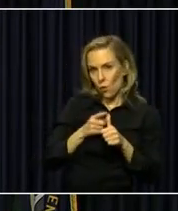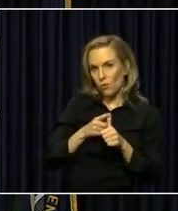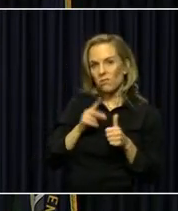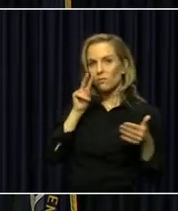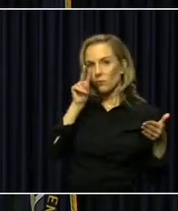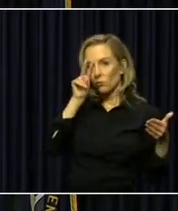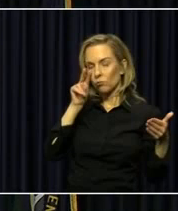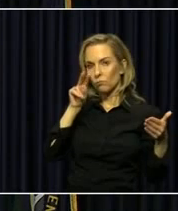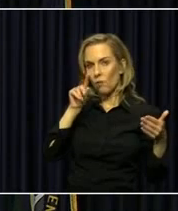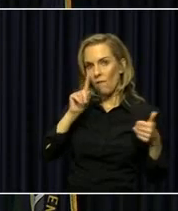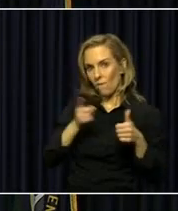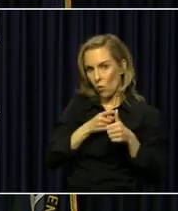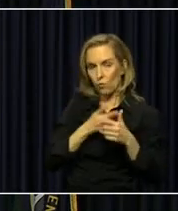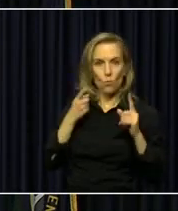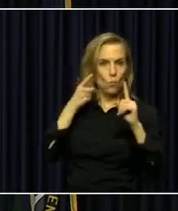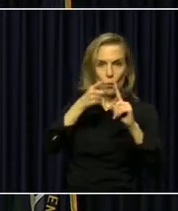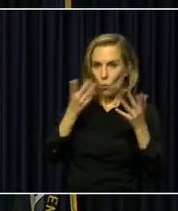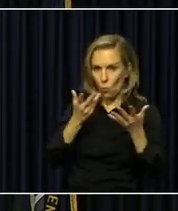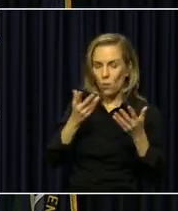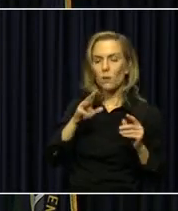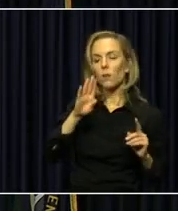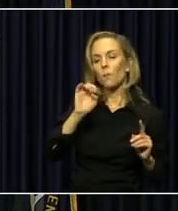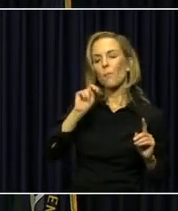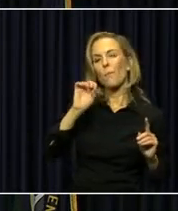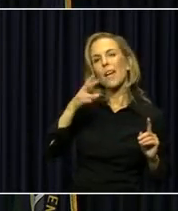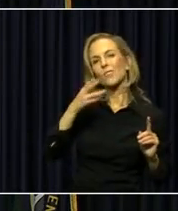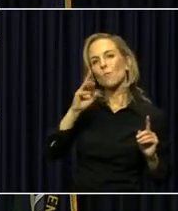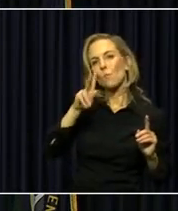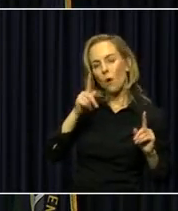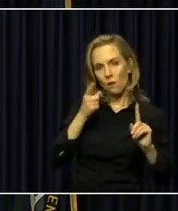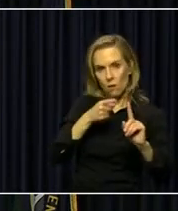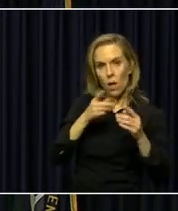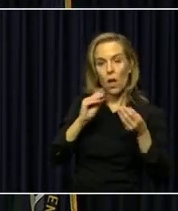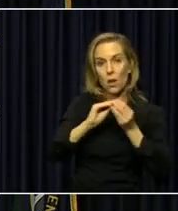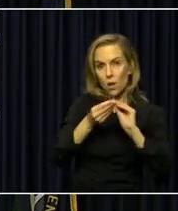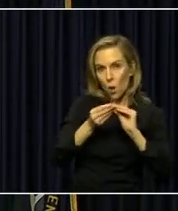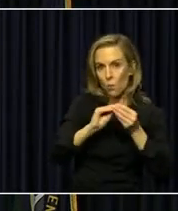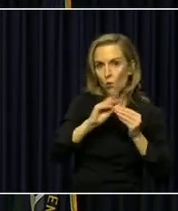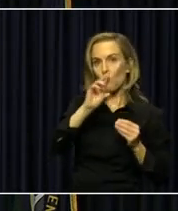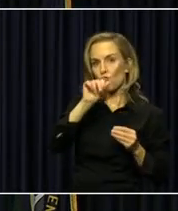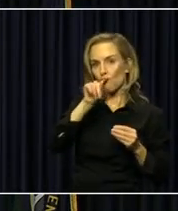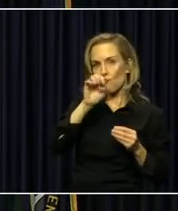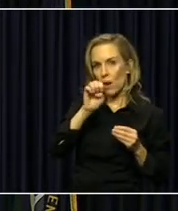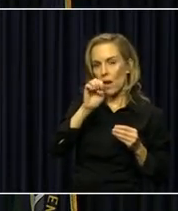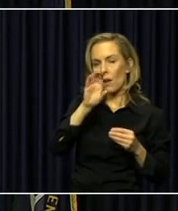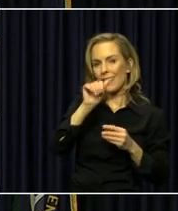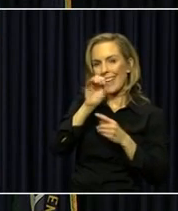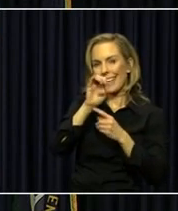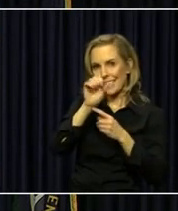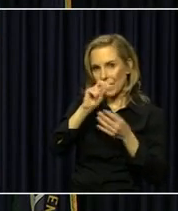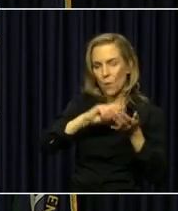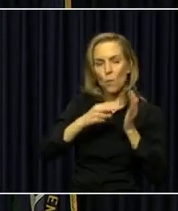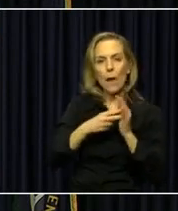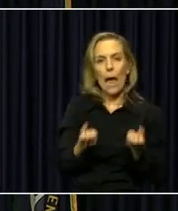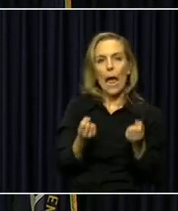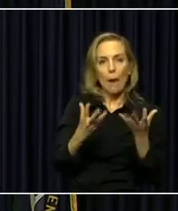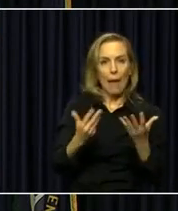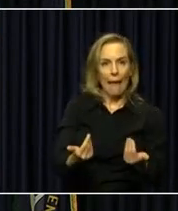DROPPING. WHEN EVERYBODY STARTS SEEING THAT, WE'LL KNOW WE'RE MOVING IN THE RIGHT DIRECTION IN WHERE WE'RE GOING.